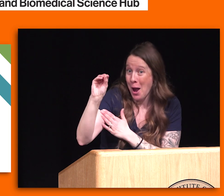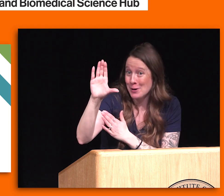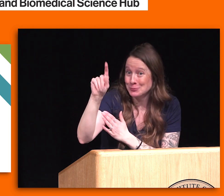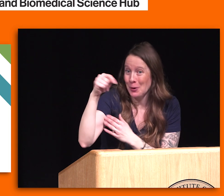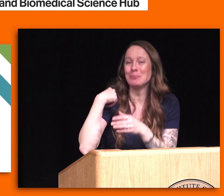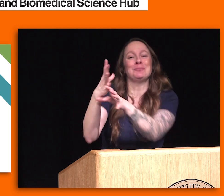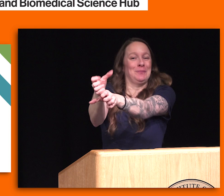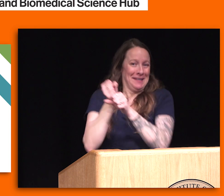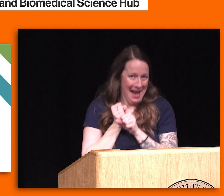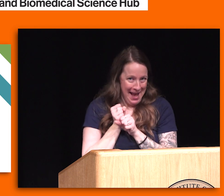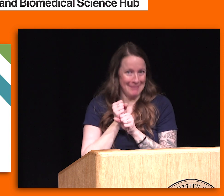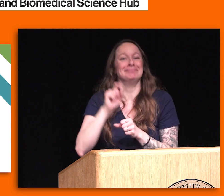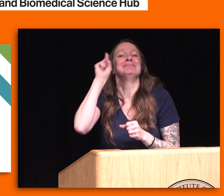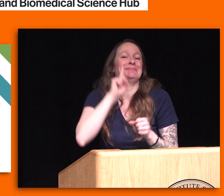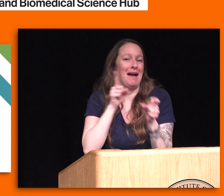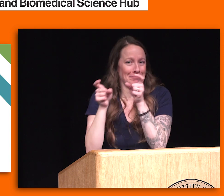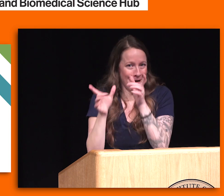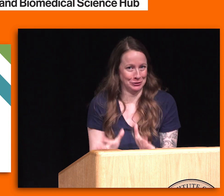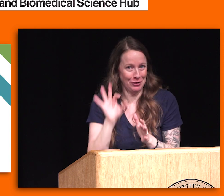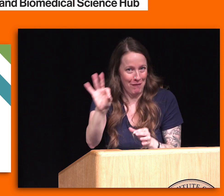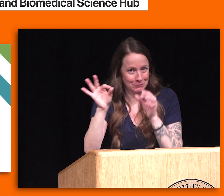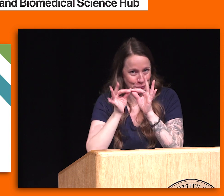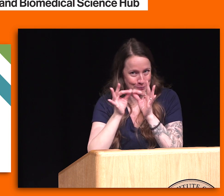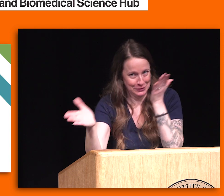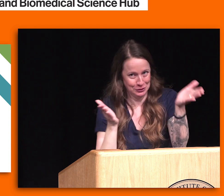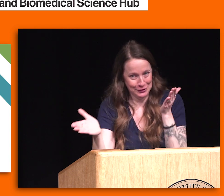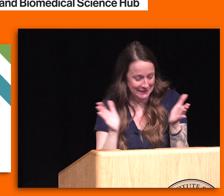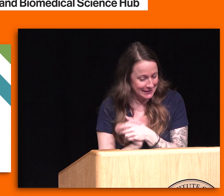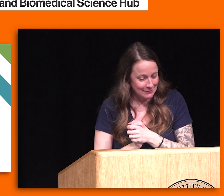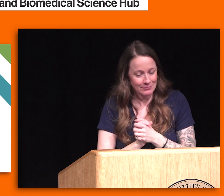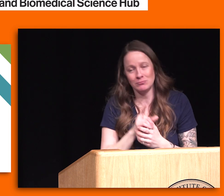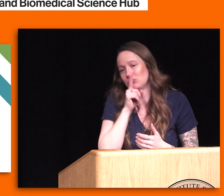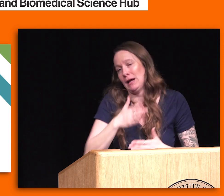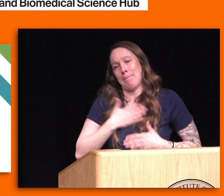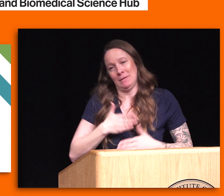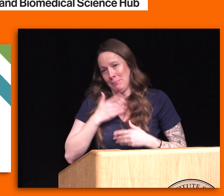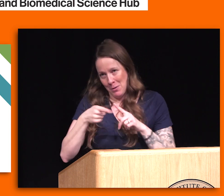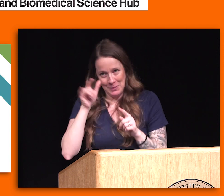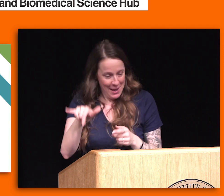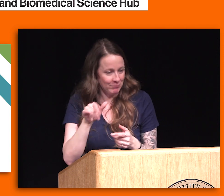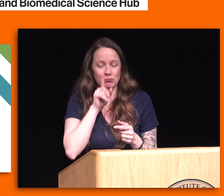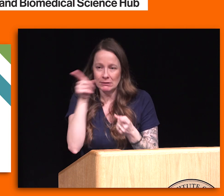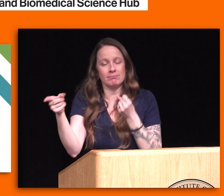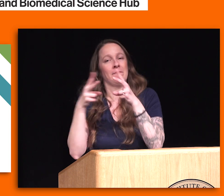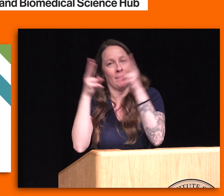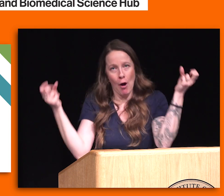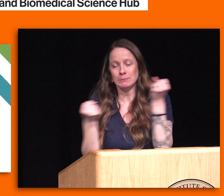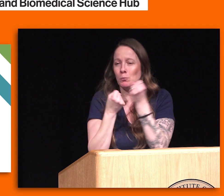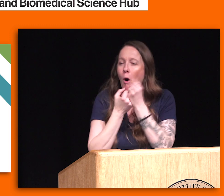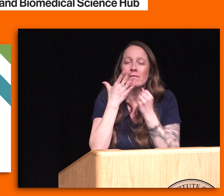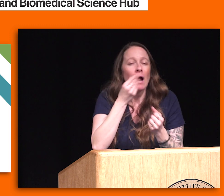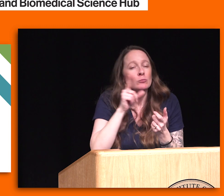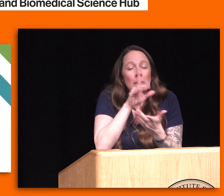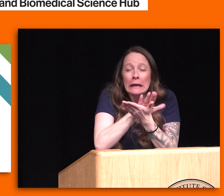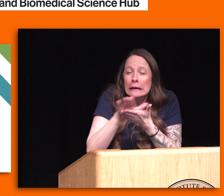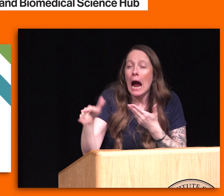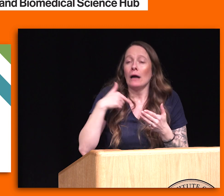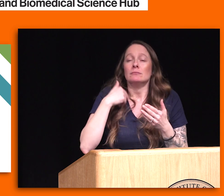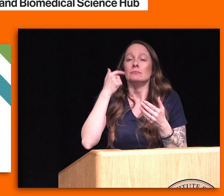A qualified Deaf manager. We asked for that and we did-- we do now have a Deaf manager of interpreting services, which is very exciting.